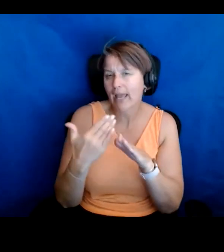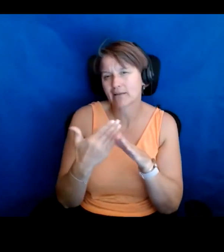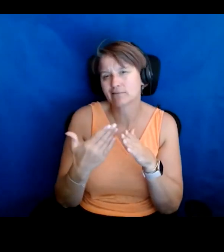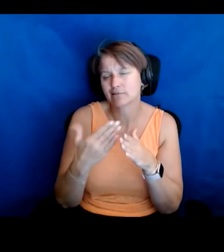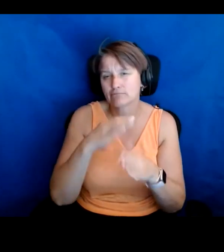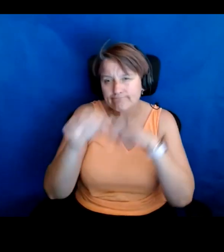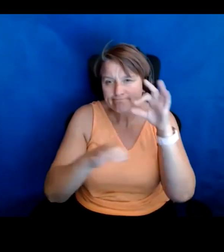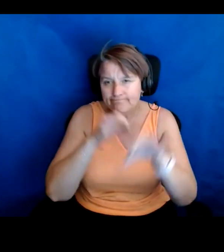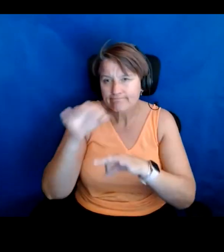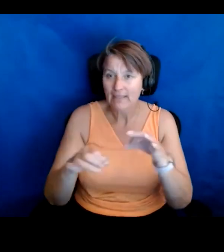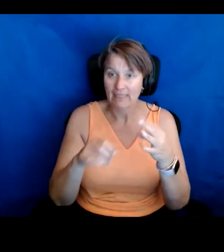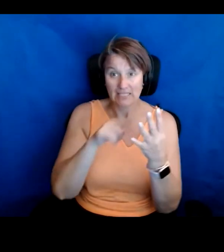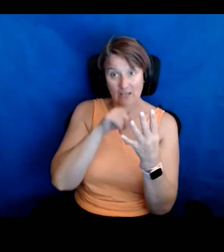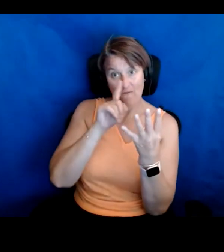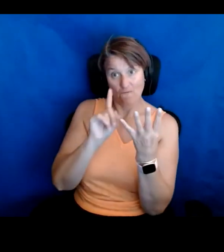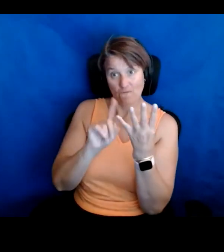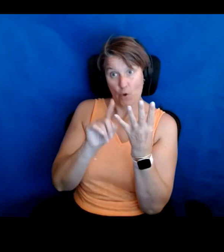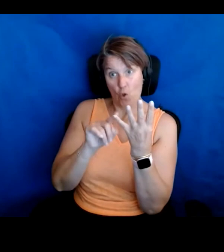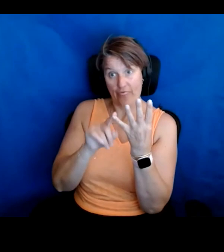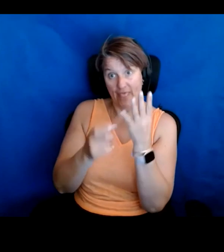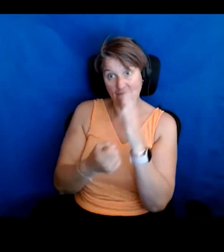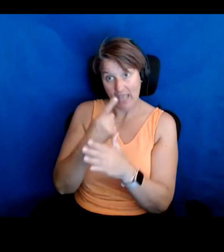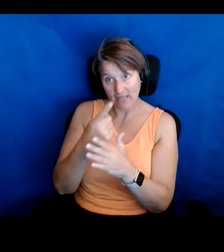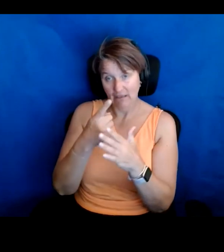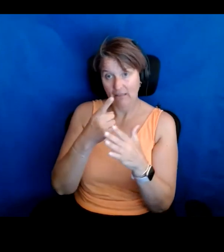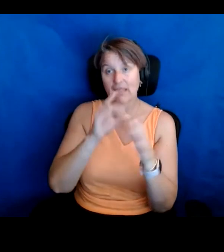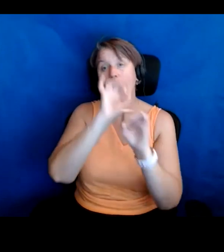This is the fourth event in the ‘Constellations ° Assembly’ series.